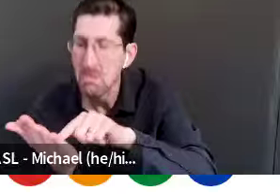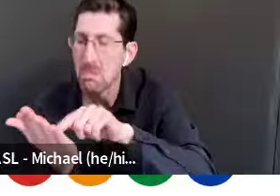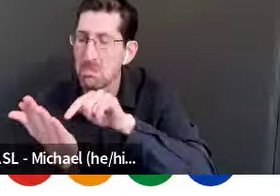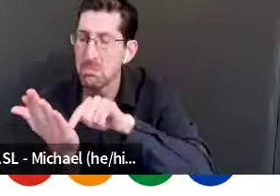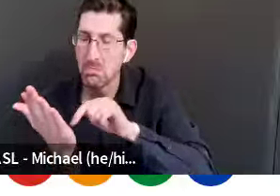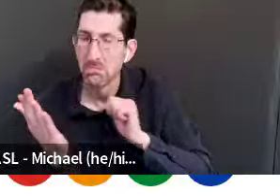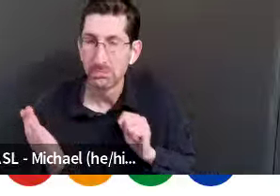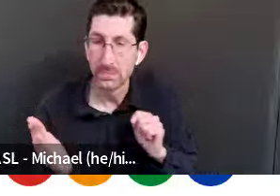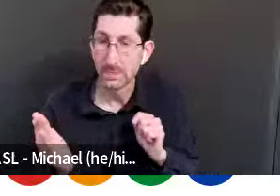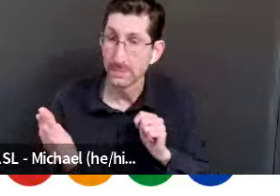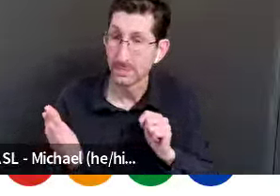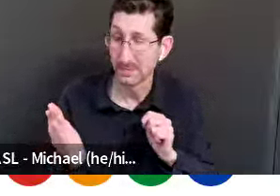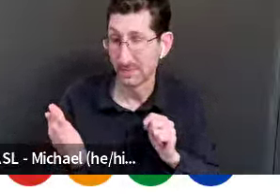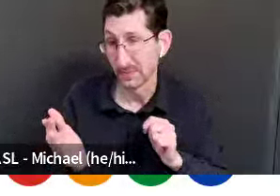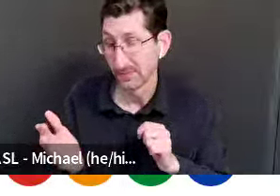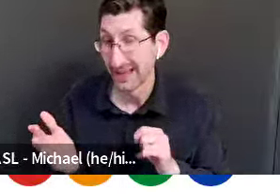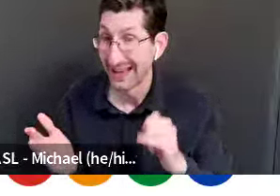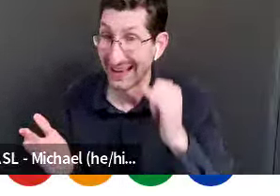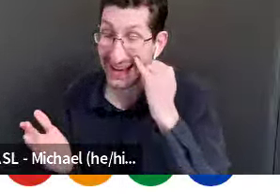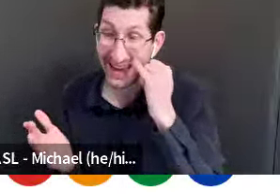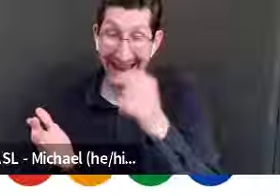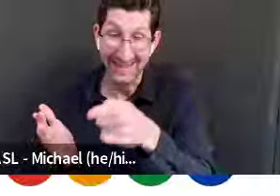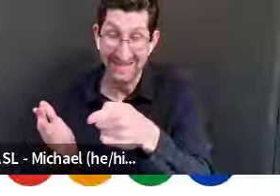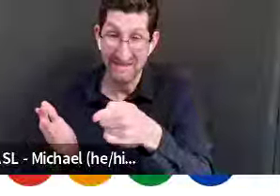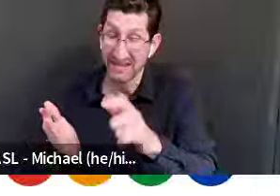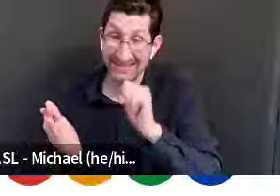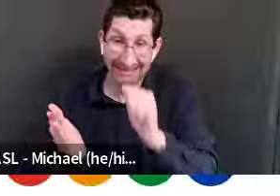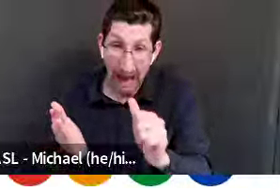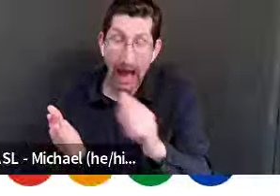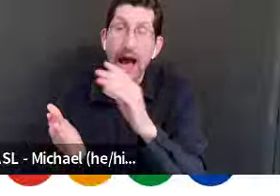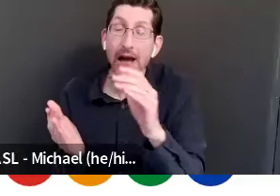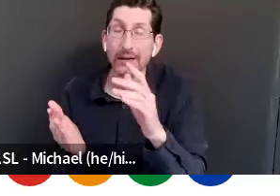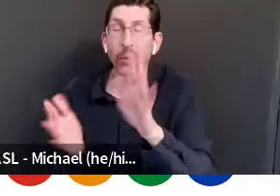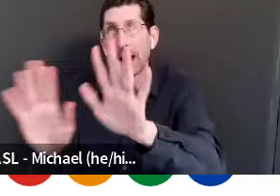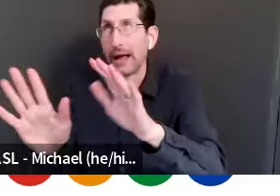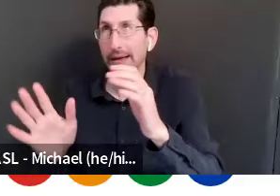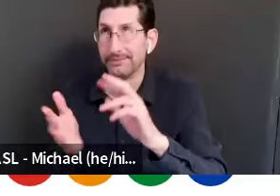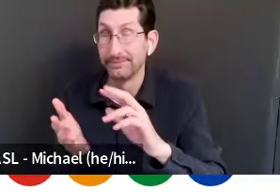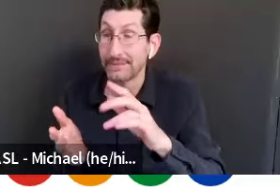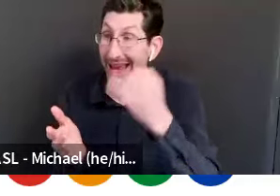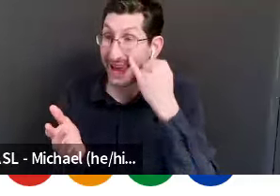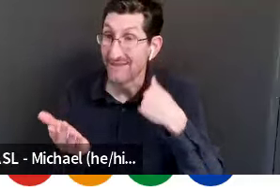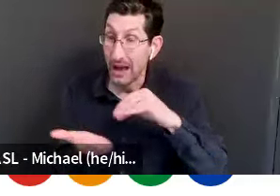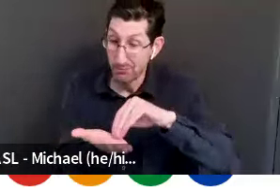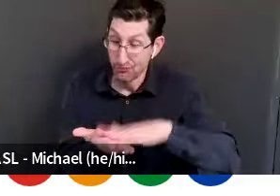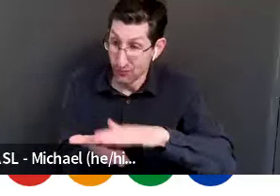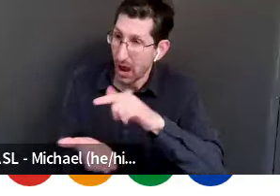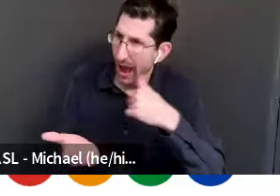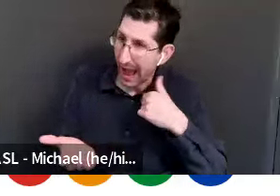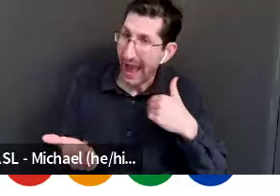SUPPOSED TO READ THOSE. IF THEY DON'T DO THAT, IF YOU